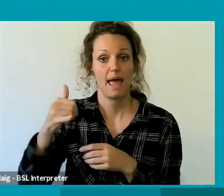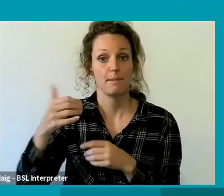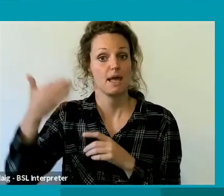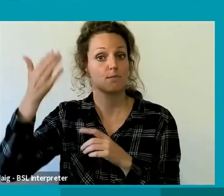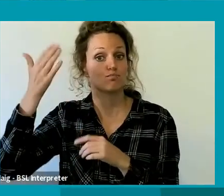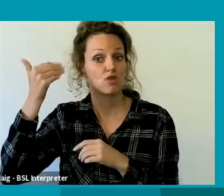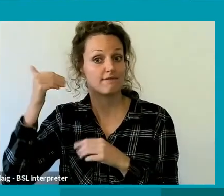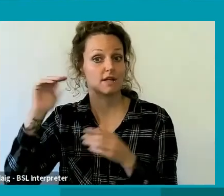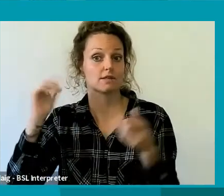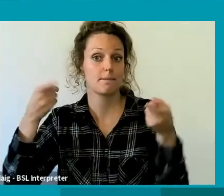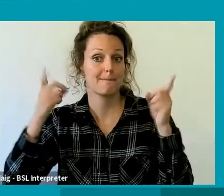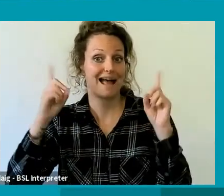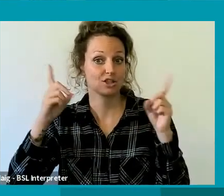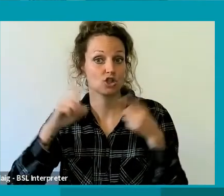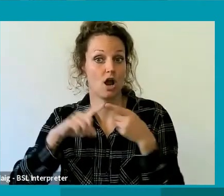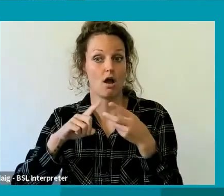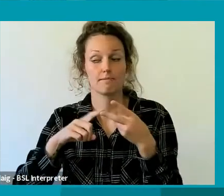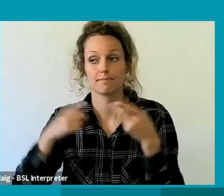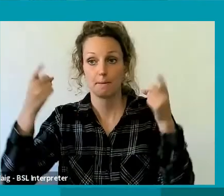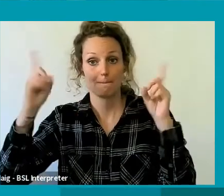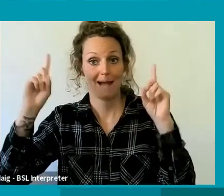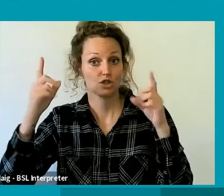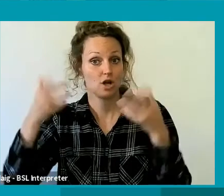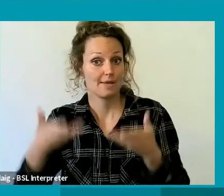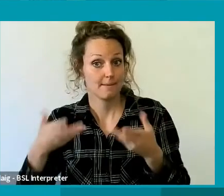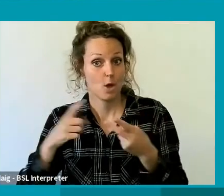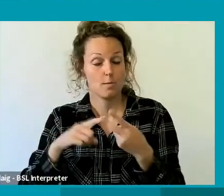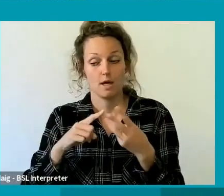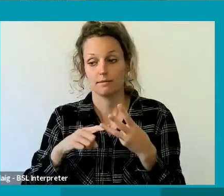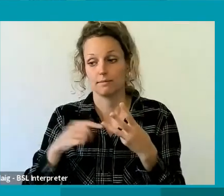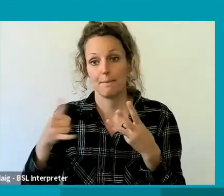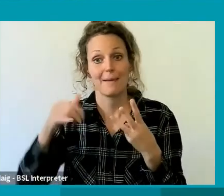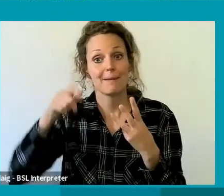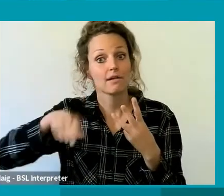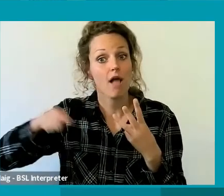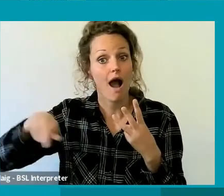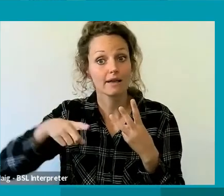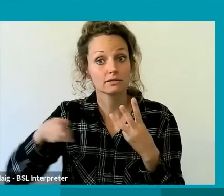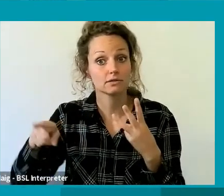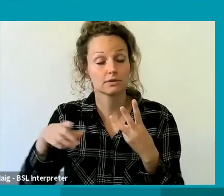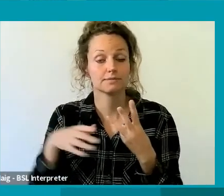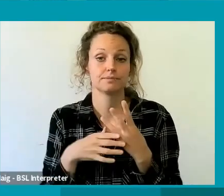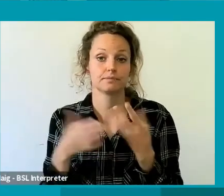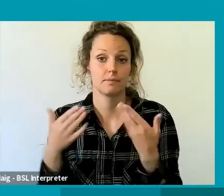Maybe it's a client you've just done some business with. Maybe it's a colleague.